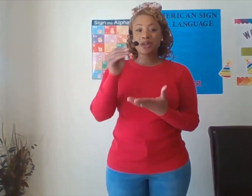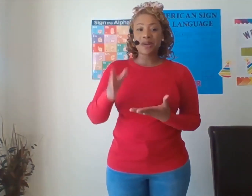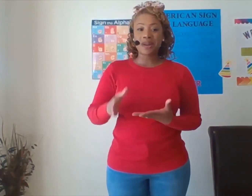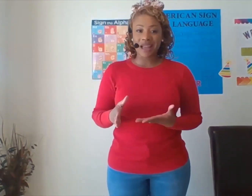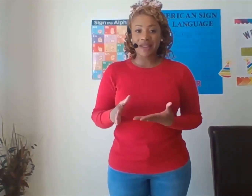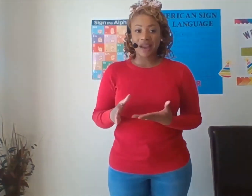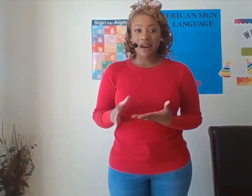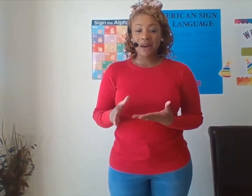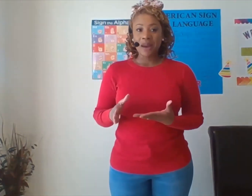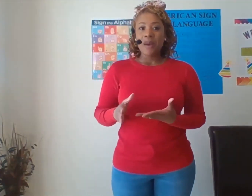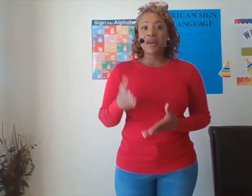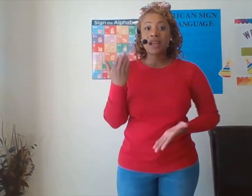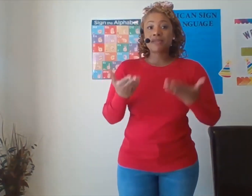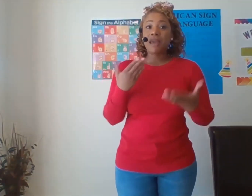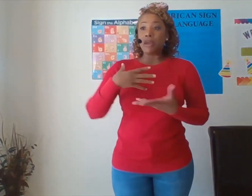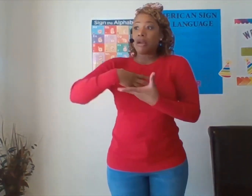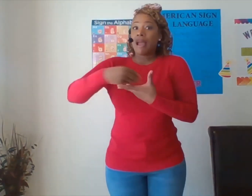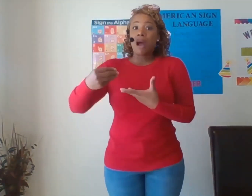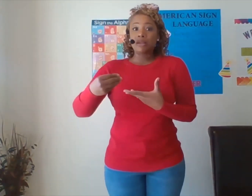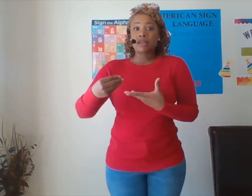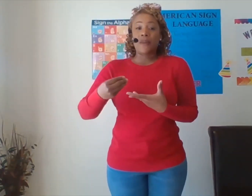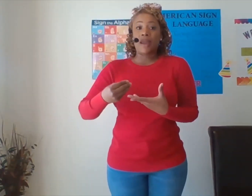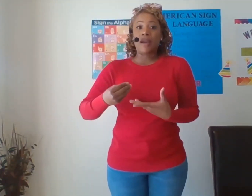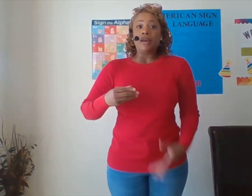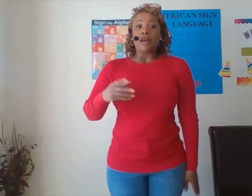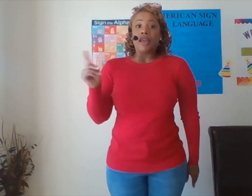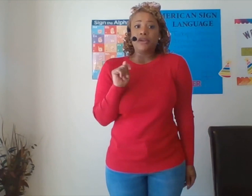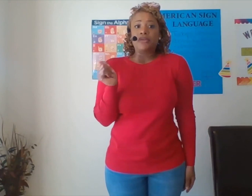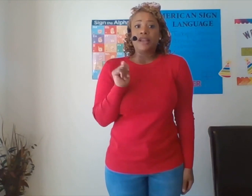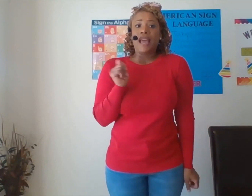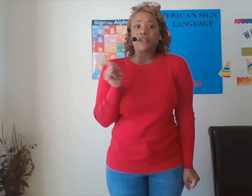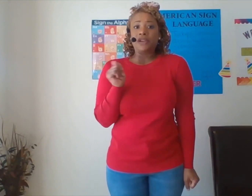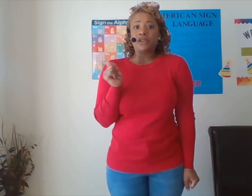students out there because maybe you're out somewhere and you really have to use